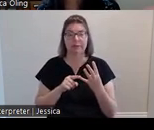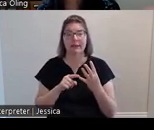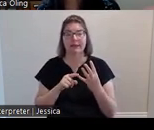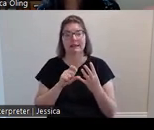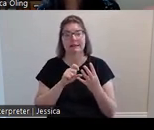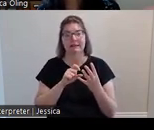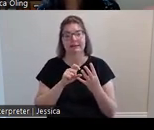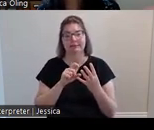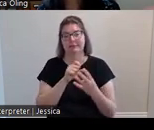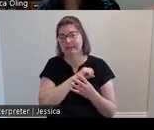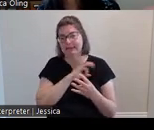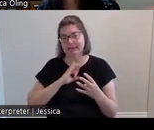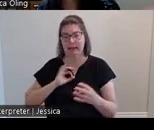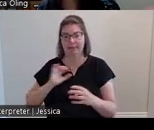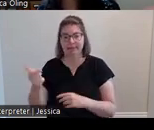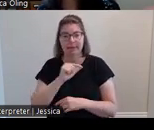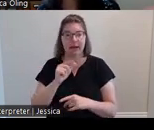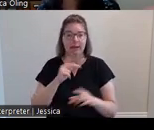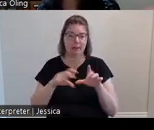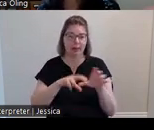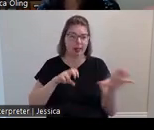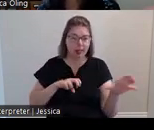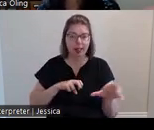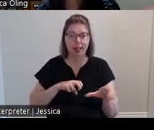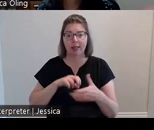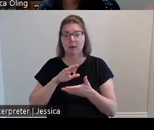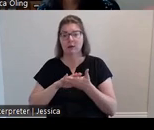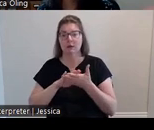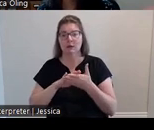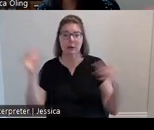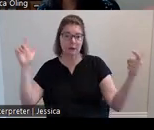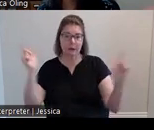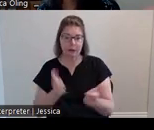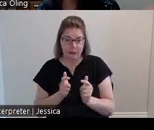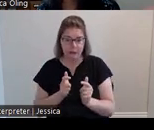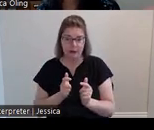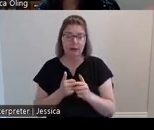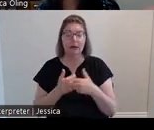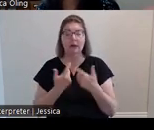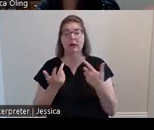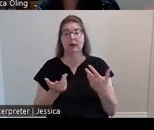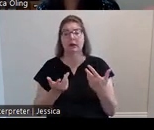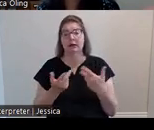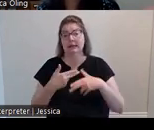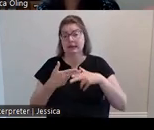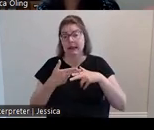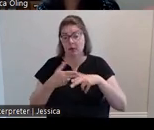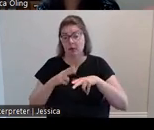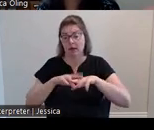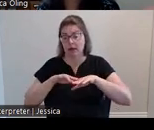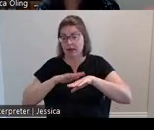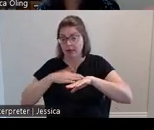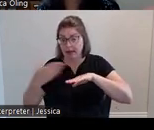People were dropping out, schools were scaling back, um, temporary staff were, you know, furloughed.